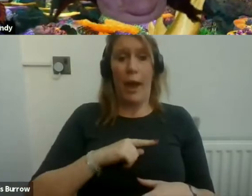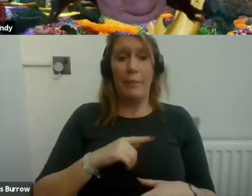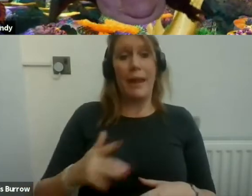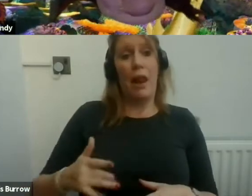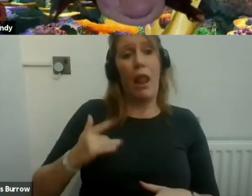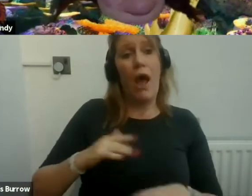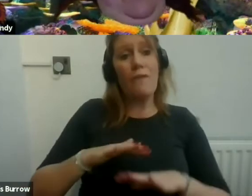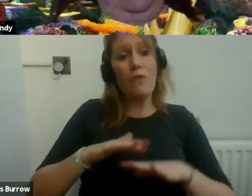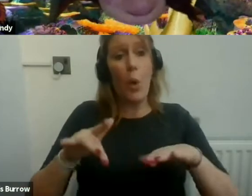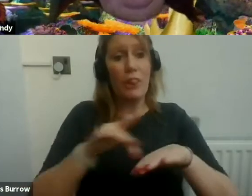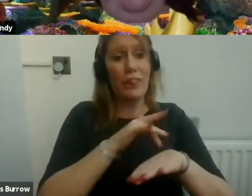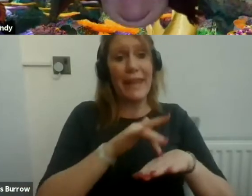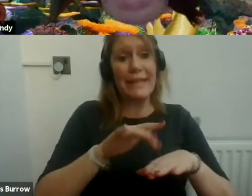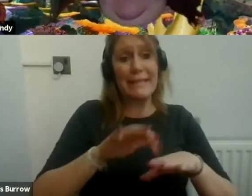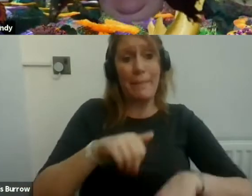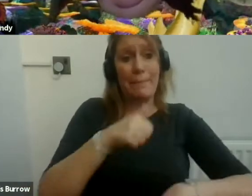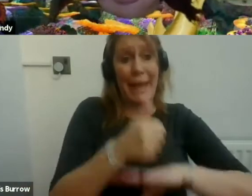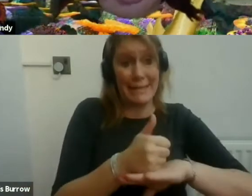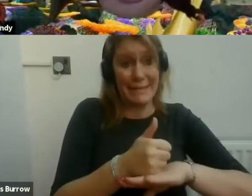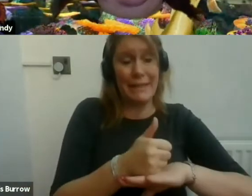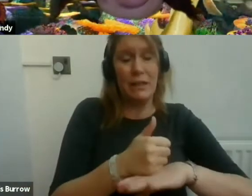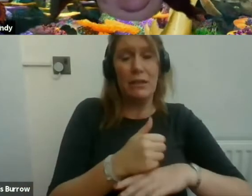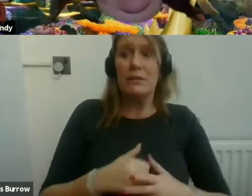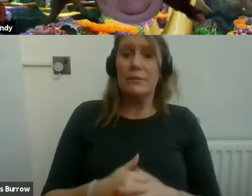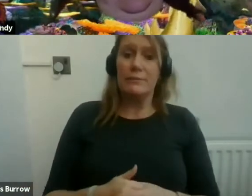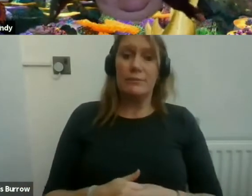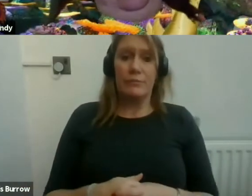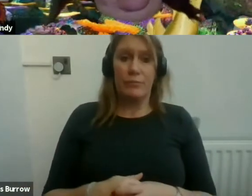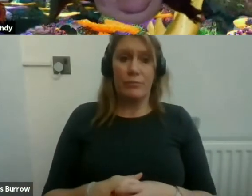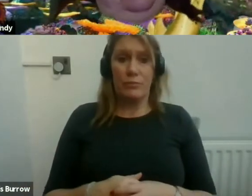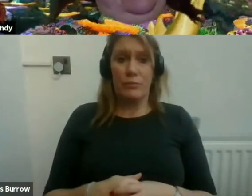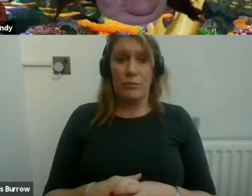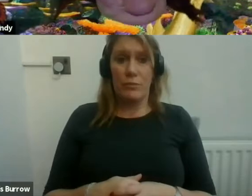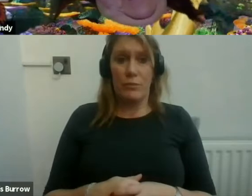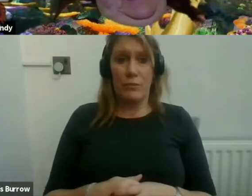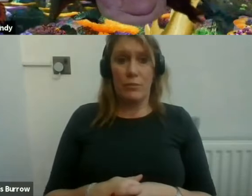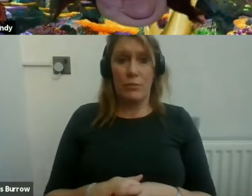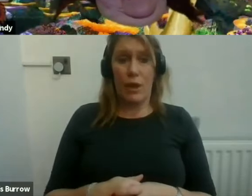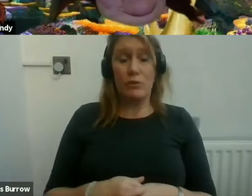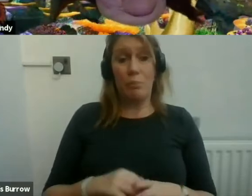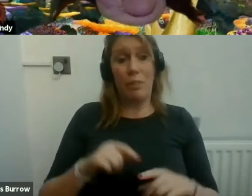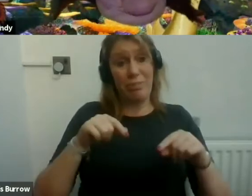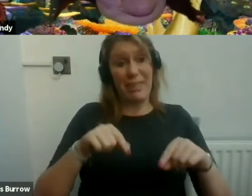because most performance I've done has been live and theatre-based. Absolutely.